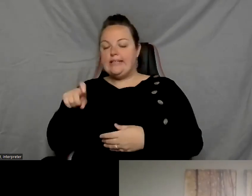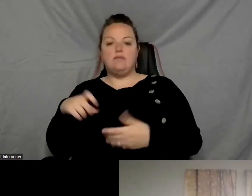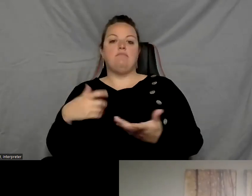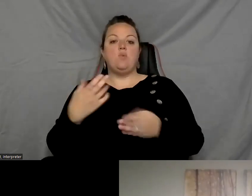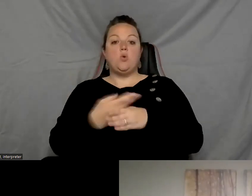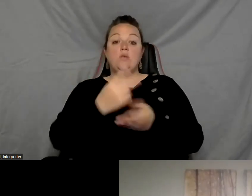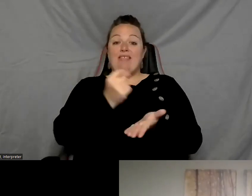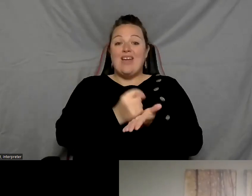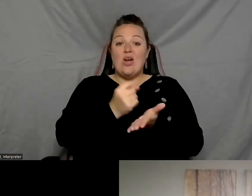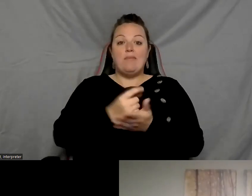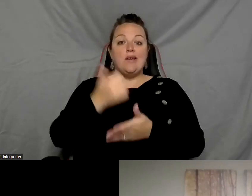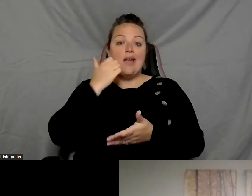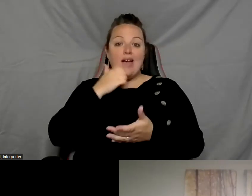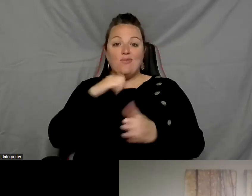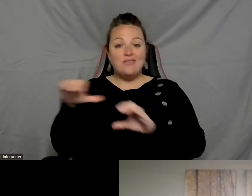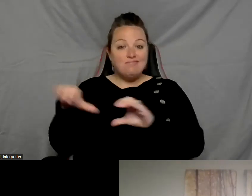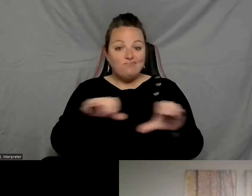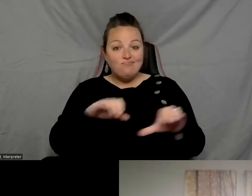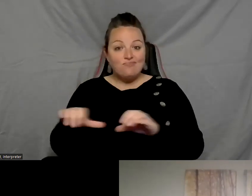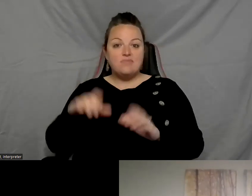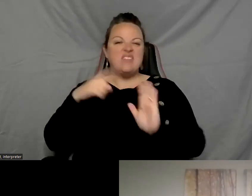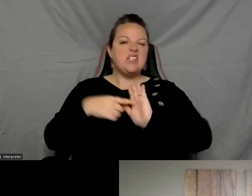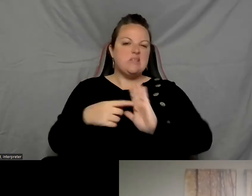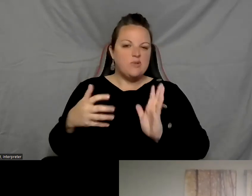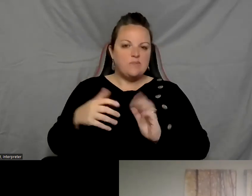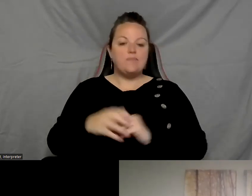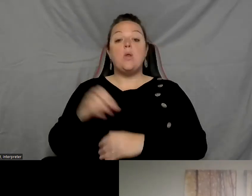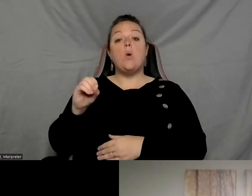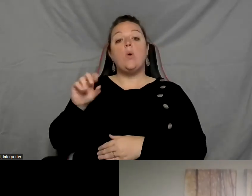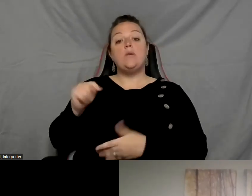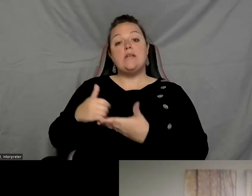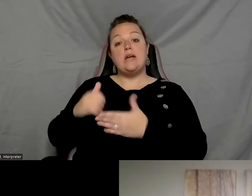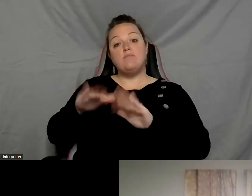everyday activities. For example, OTs help children with disabilities